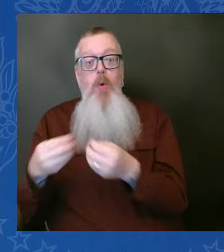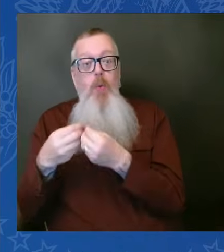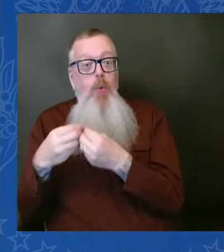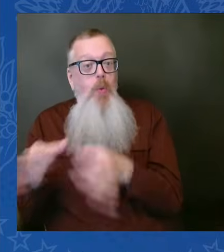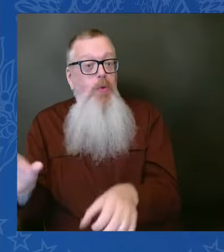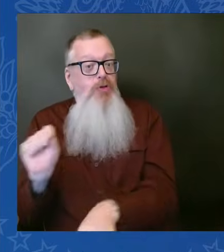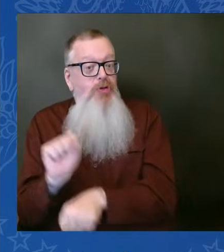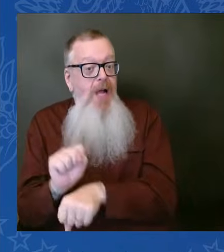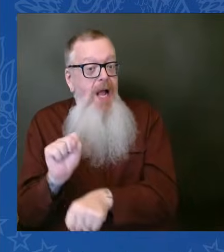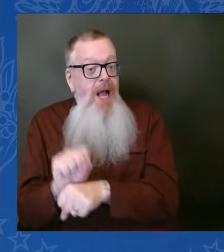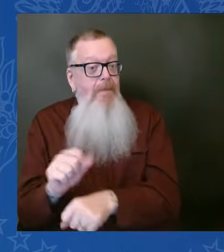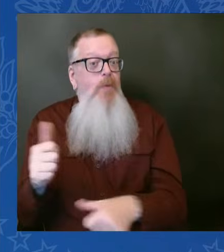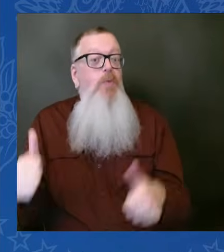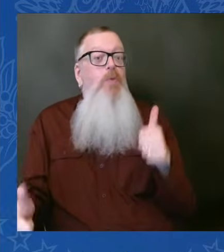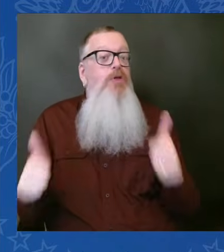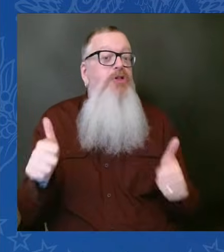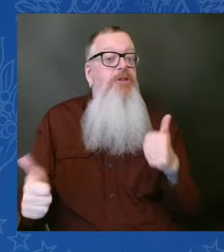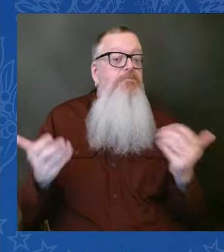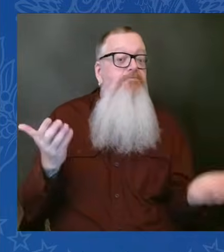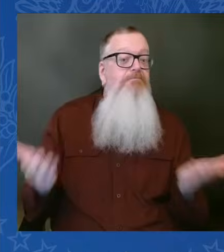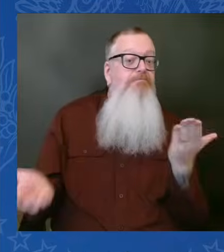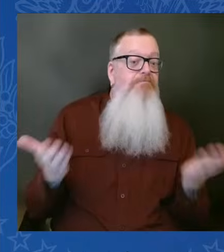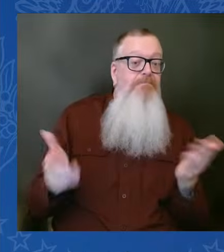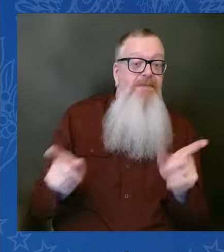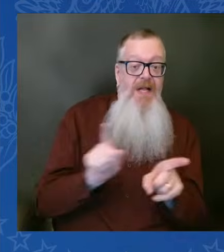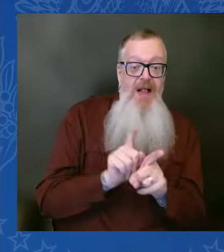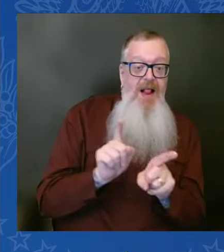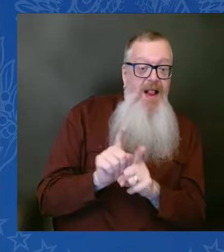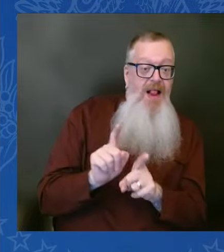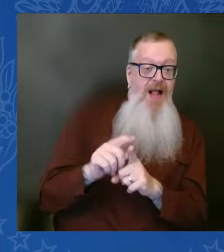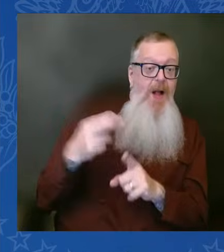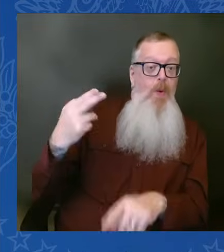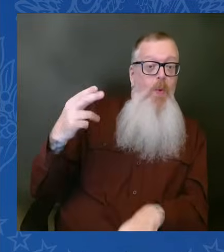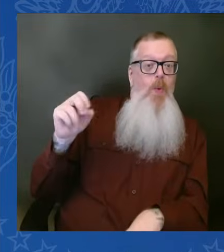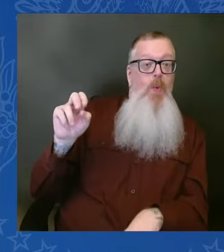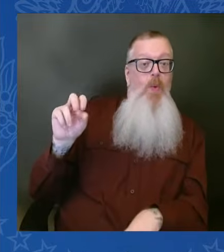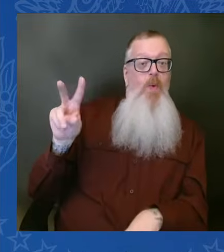During my presidency, we see the lowest average unemployment rate of -- than any administration in 50 years.